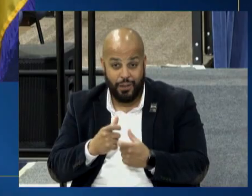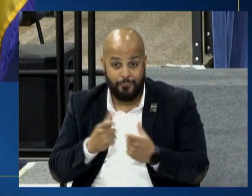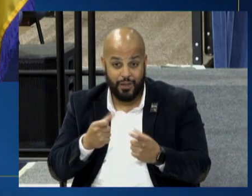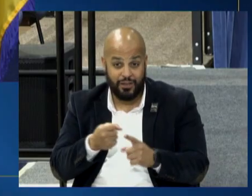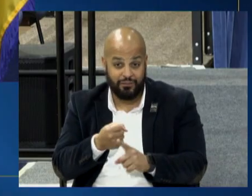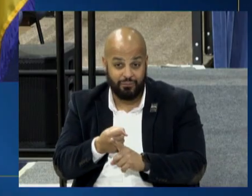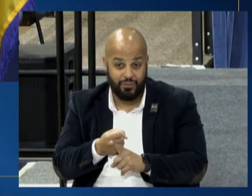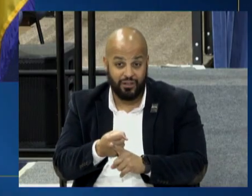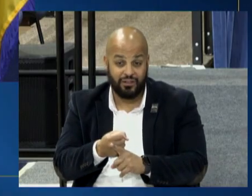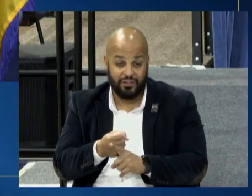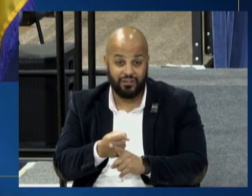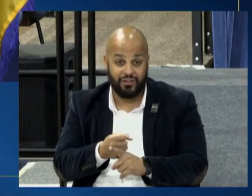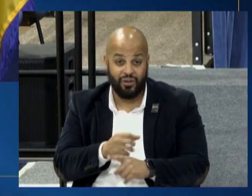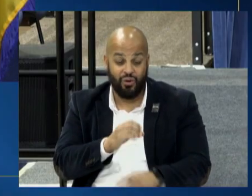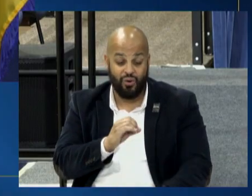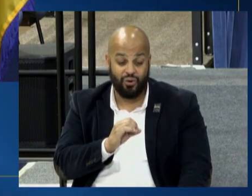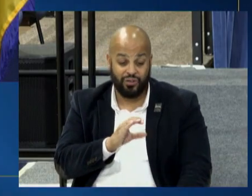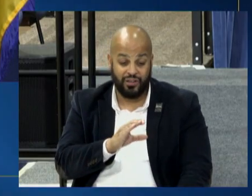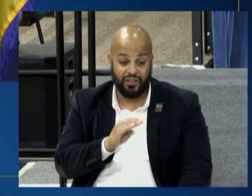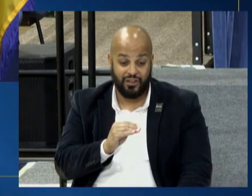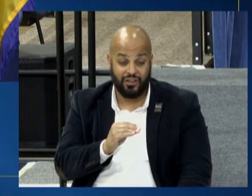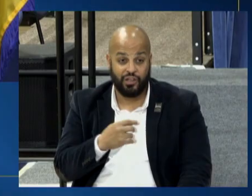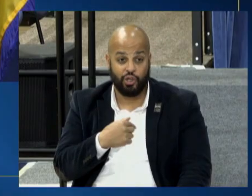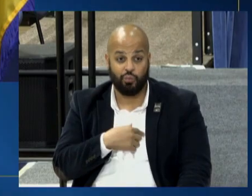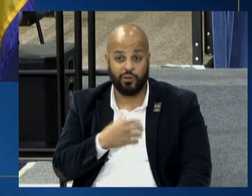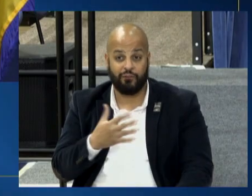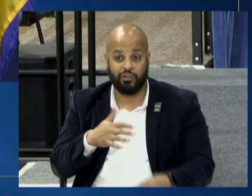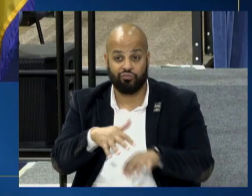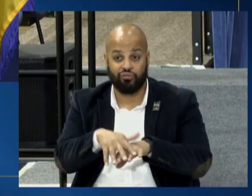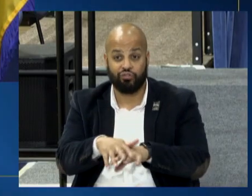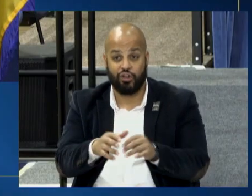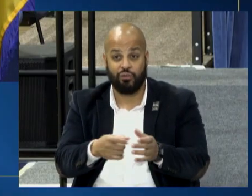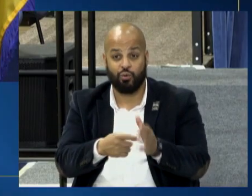OCM and EOM have integrated requirements on financial transparency with patients